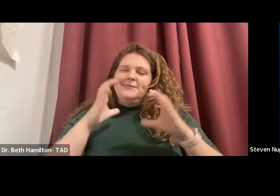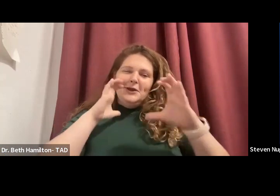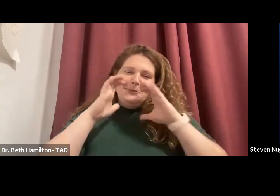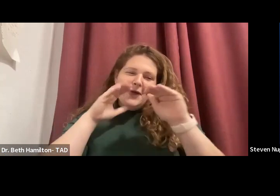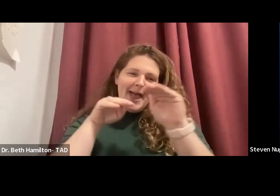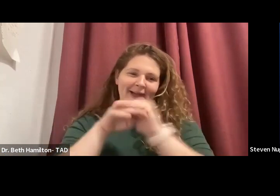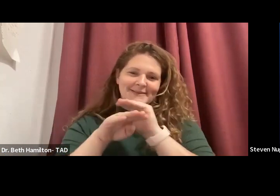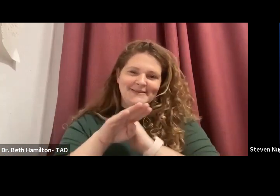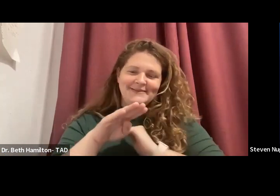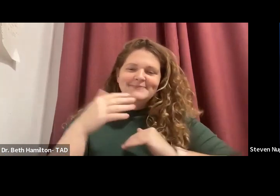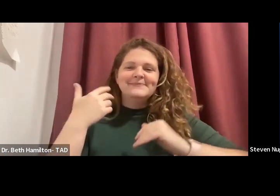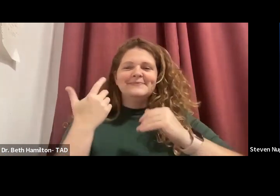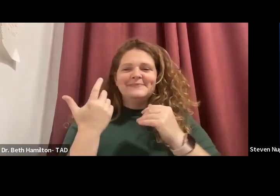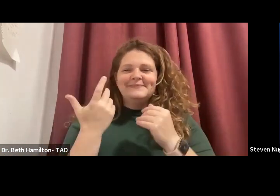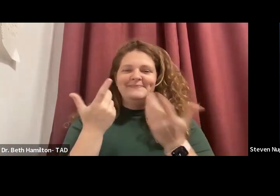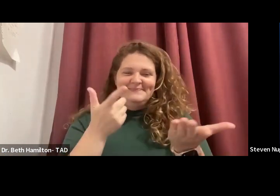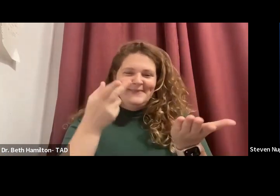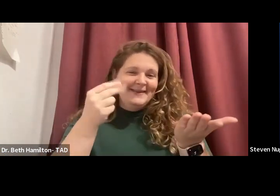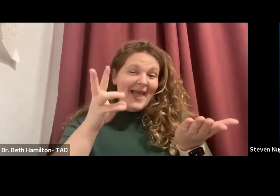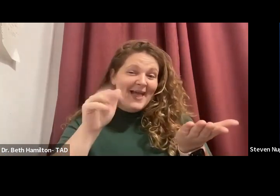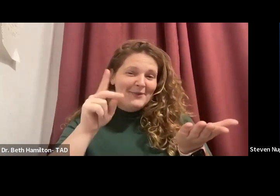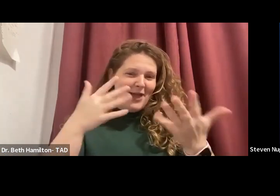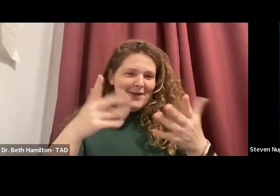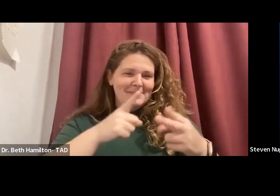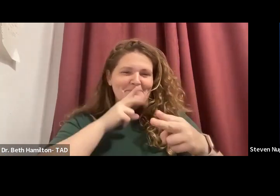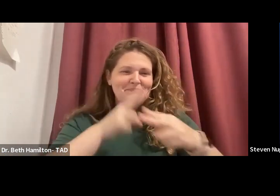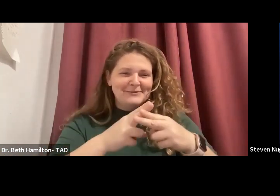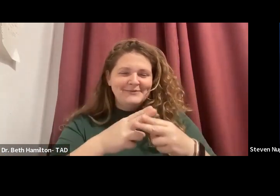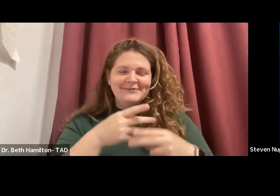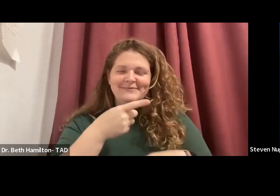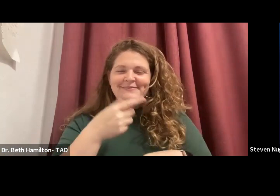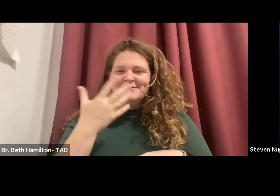of the interpreters being provided to children in those